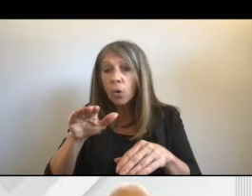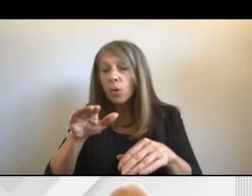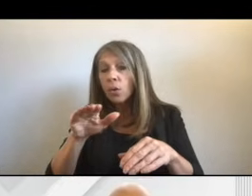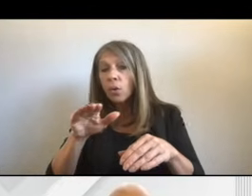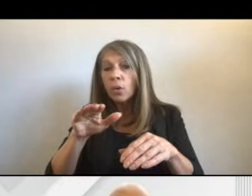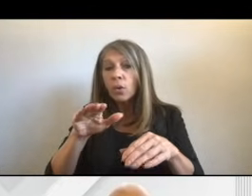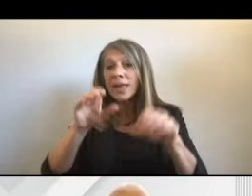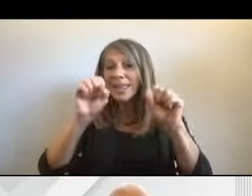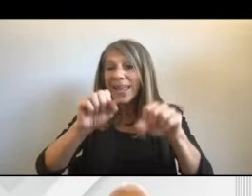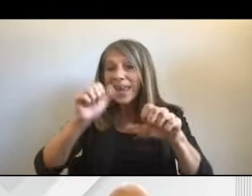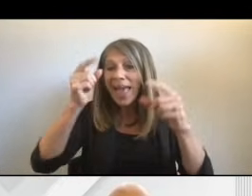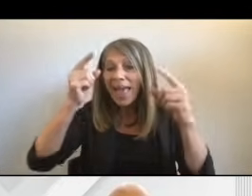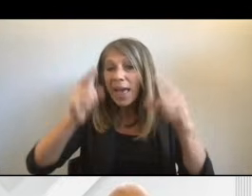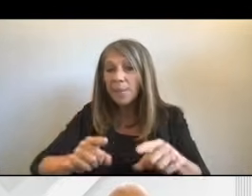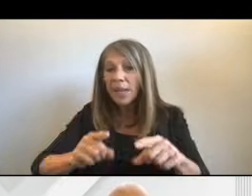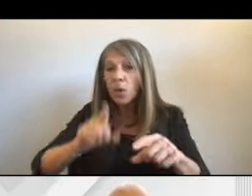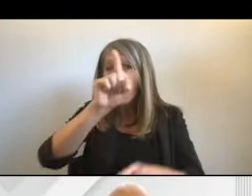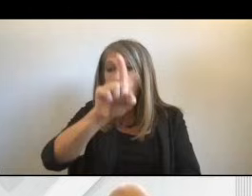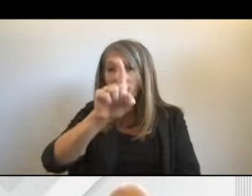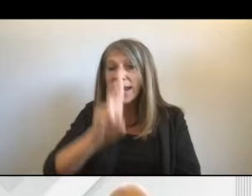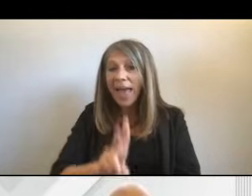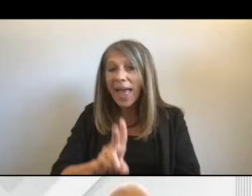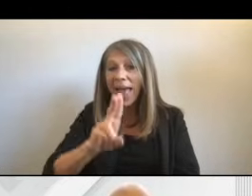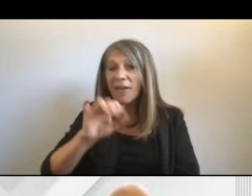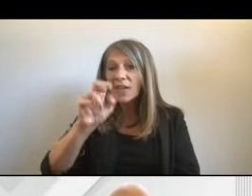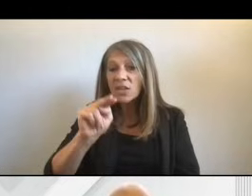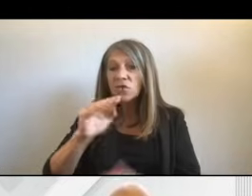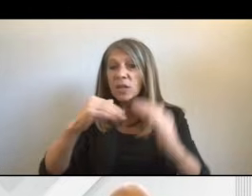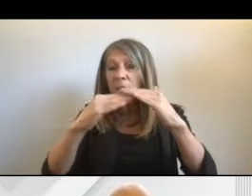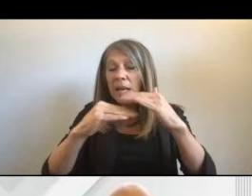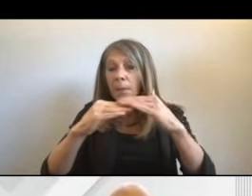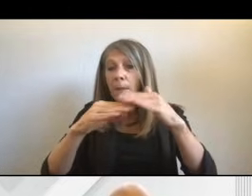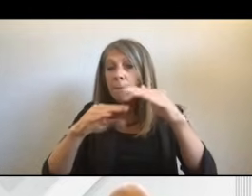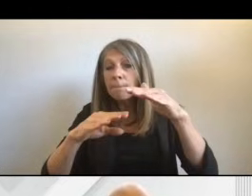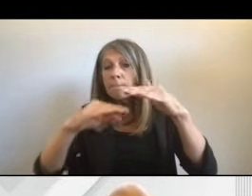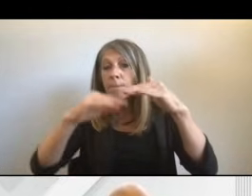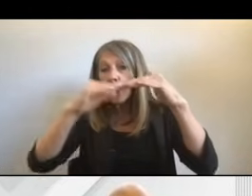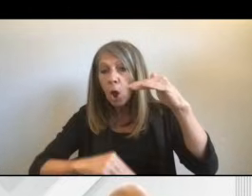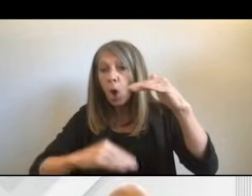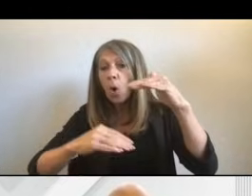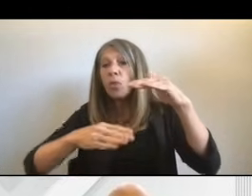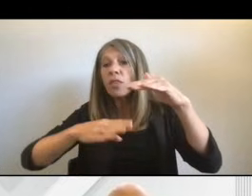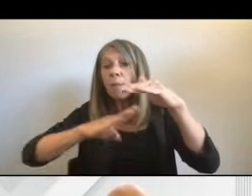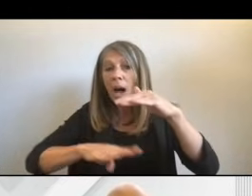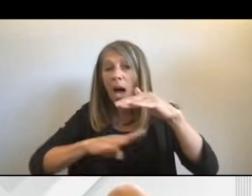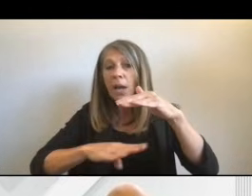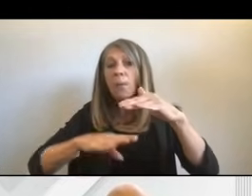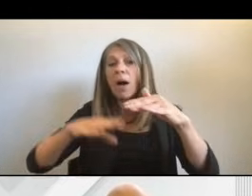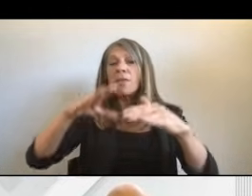What happens is minimum below the bottom of the handrail gripping surface, and that's shown to